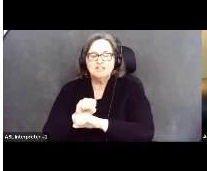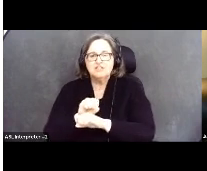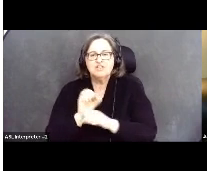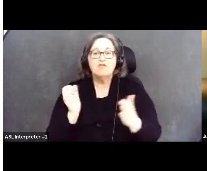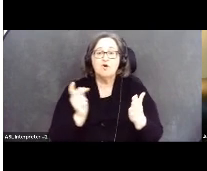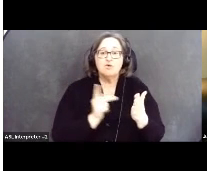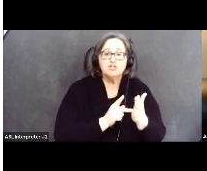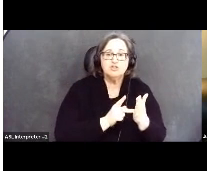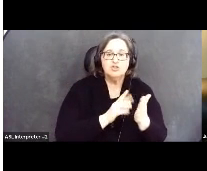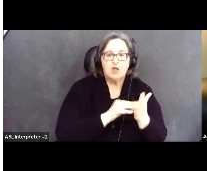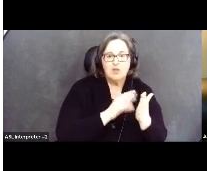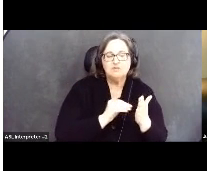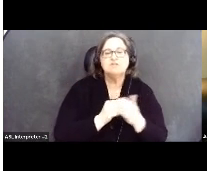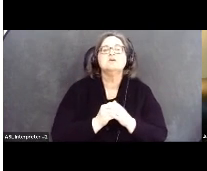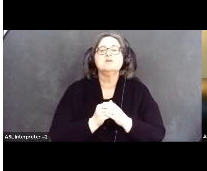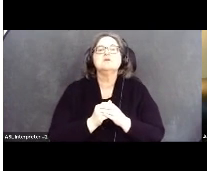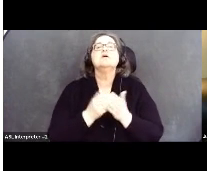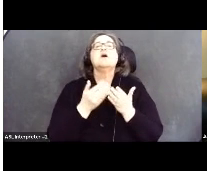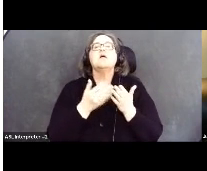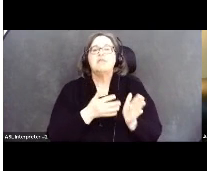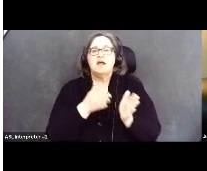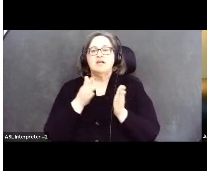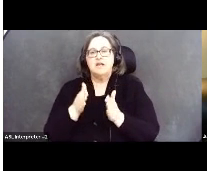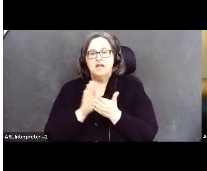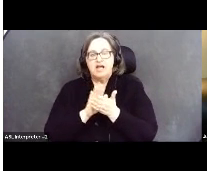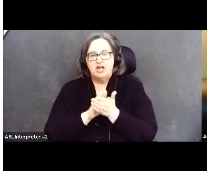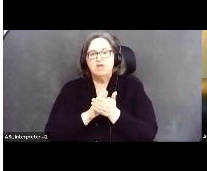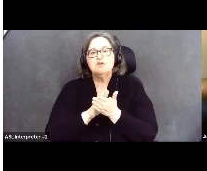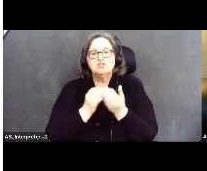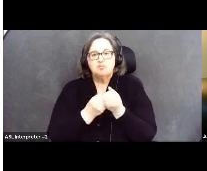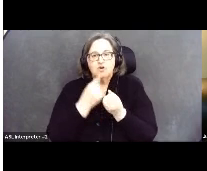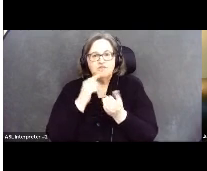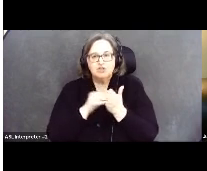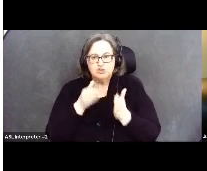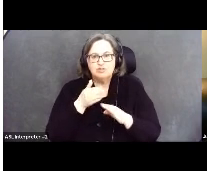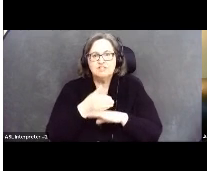followed by academic supports for students after brain injury participating in online learning.